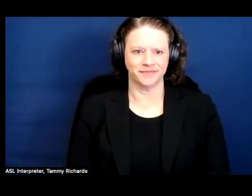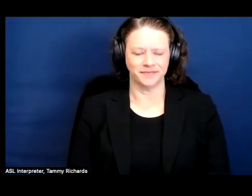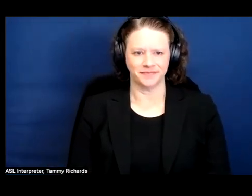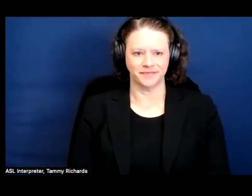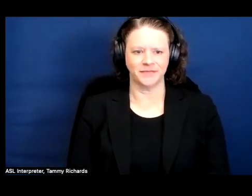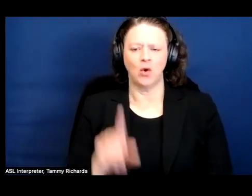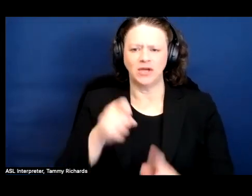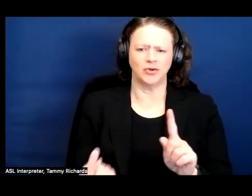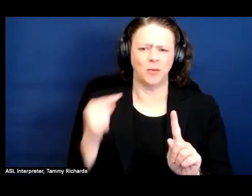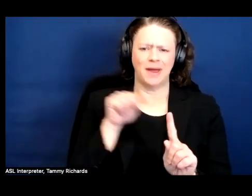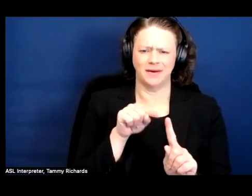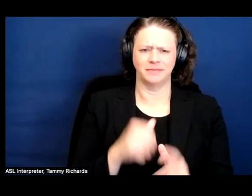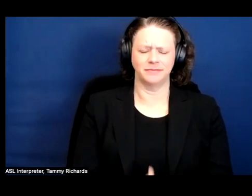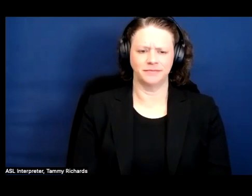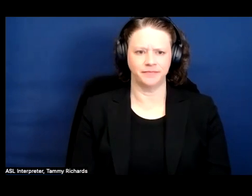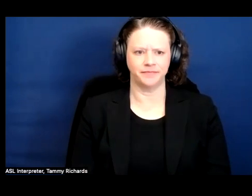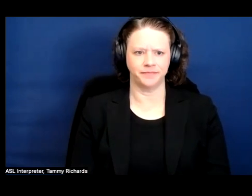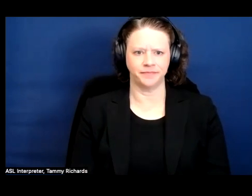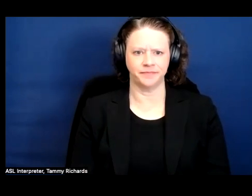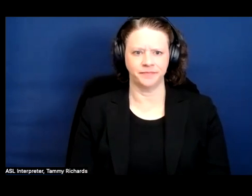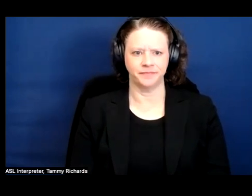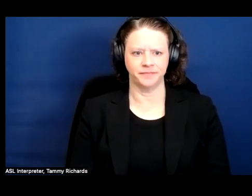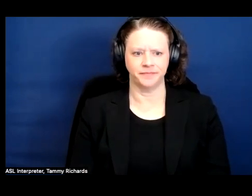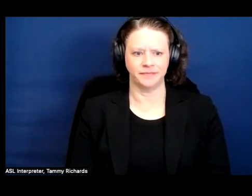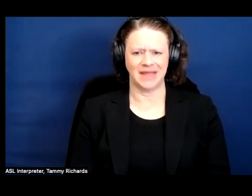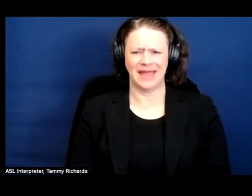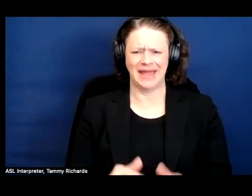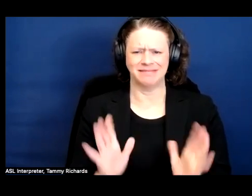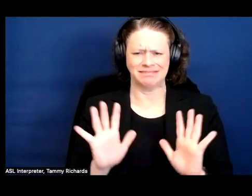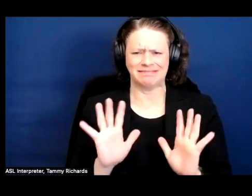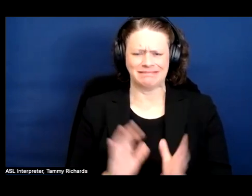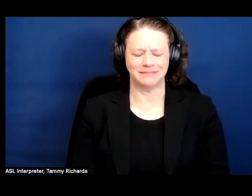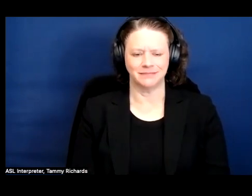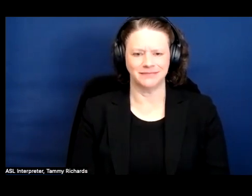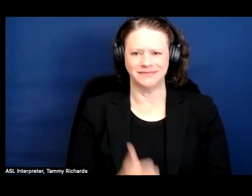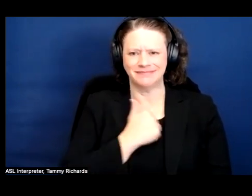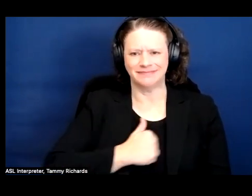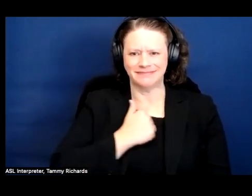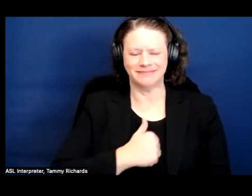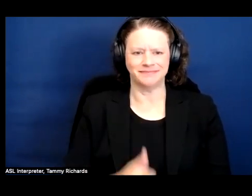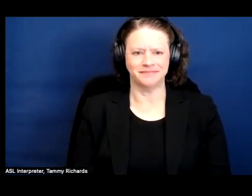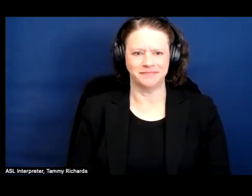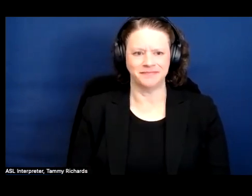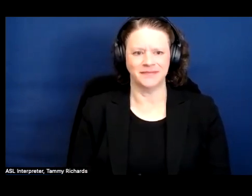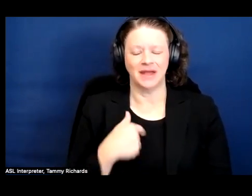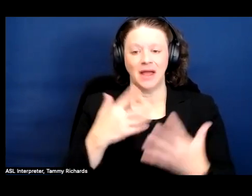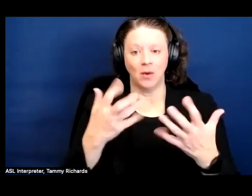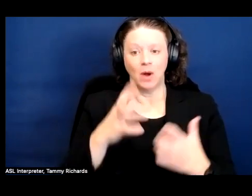to execute lease agreements or addendums to lease agreements that provide restrictions on the use